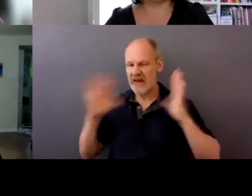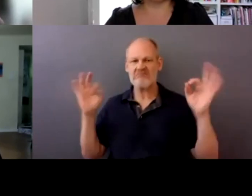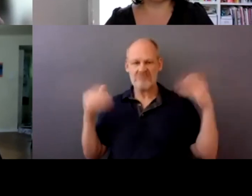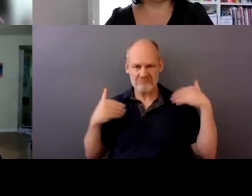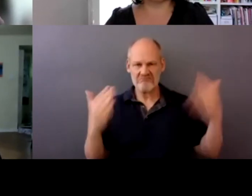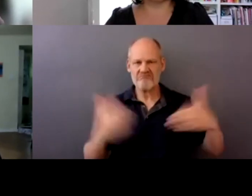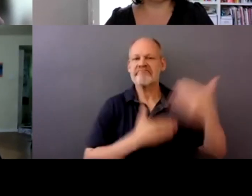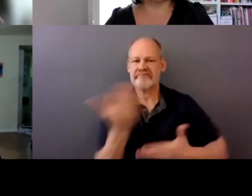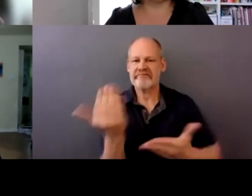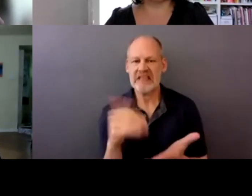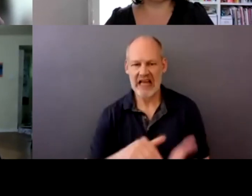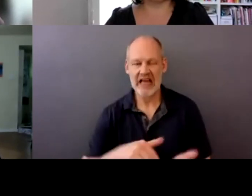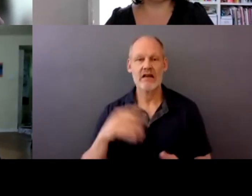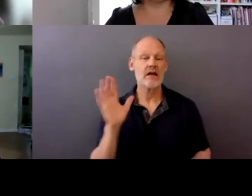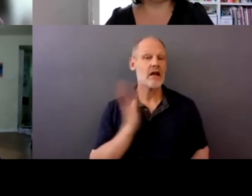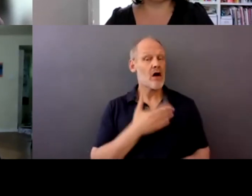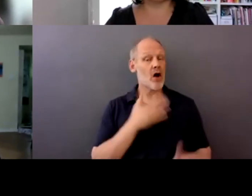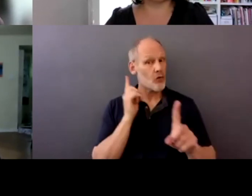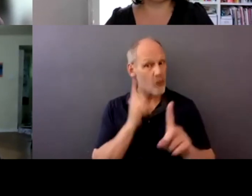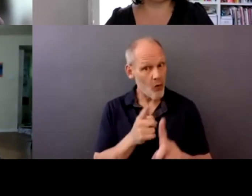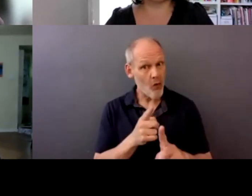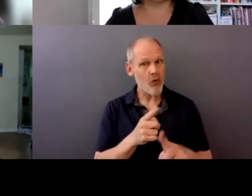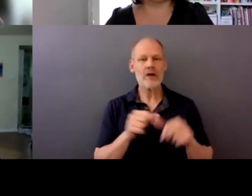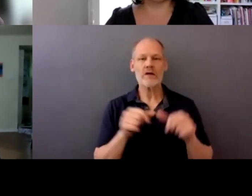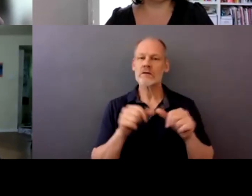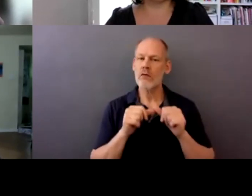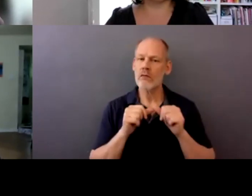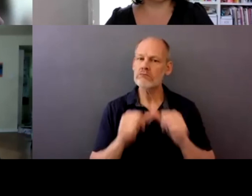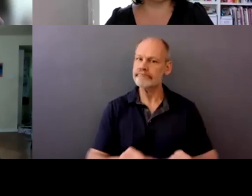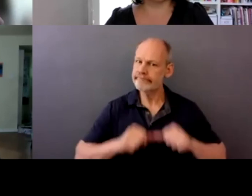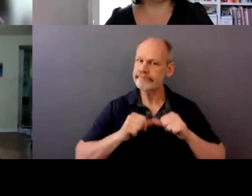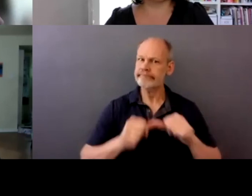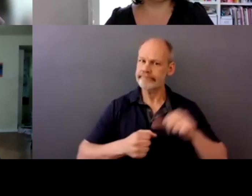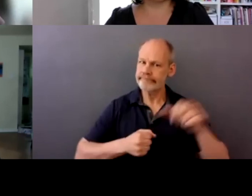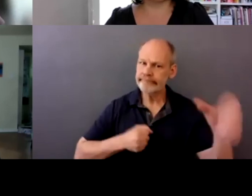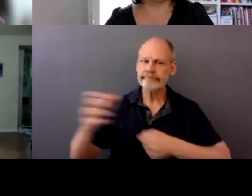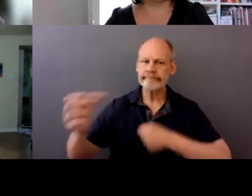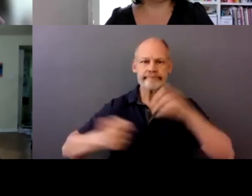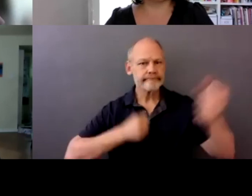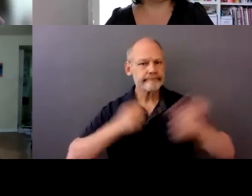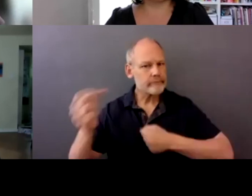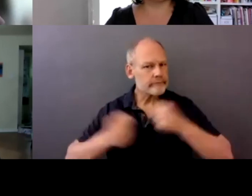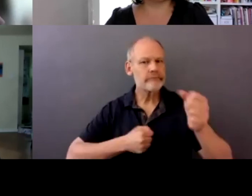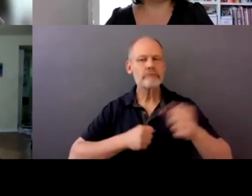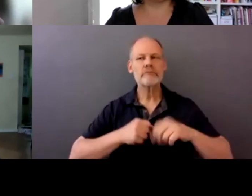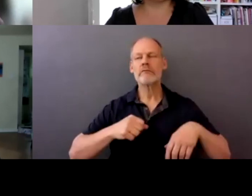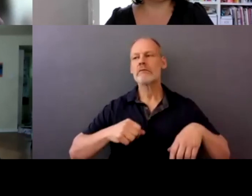programs through our grant funding to meet our objectives.